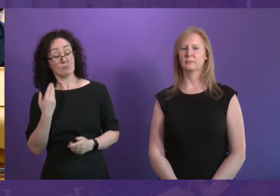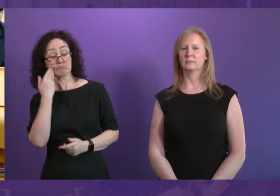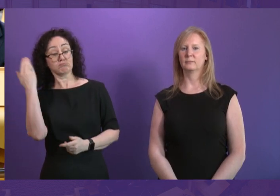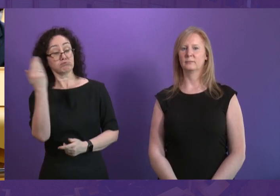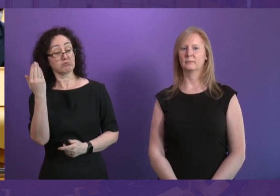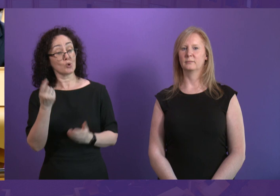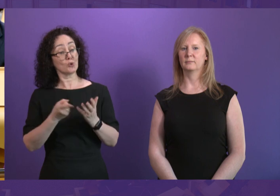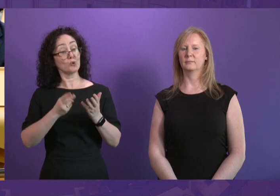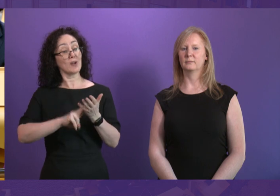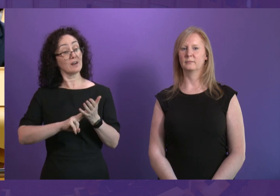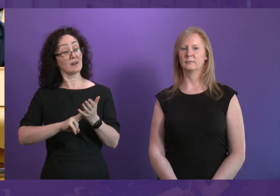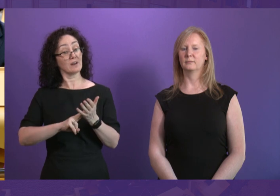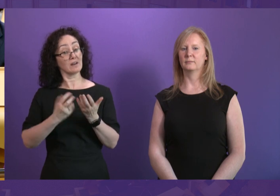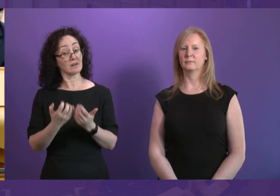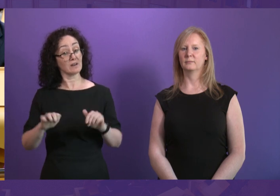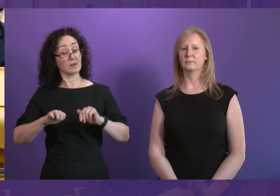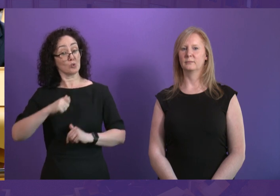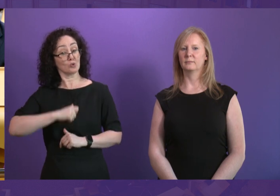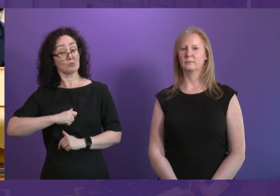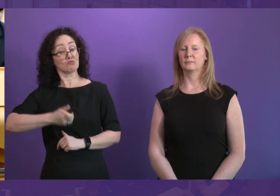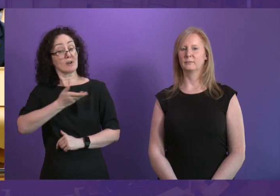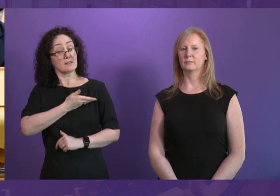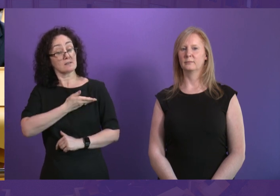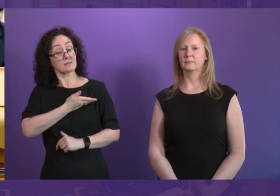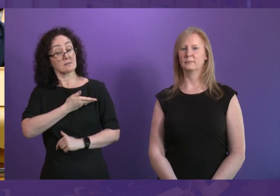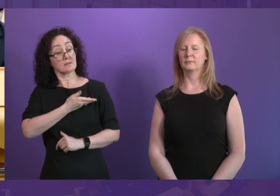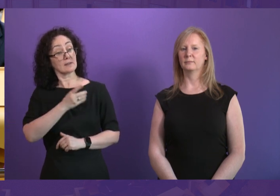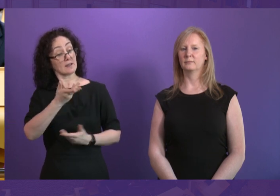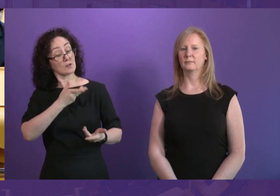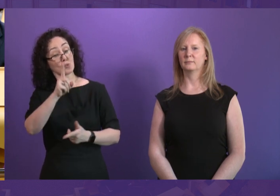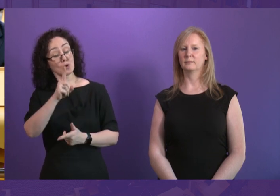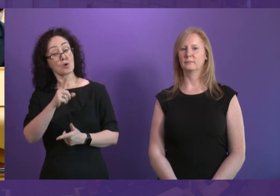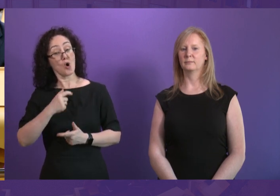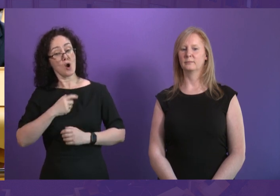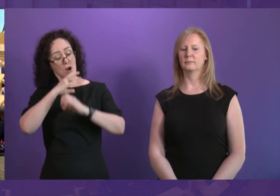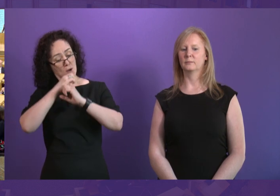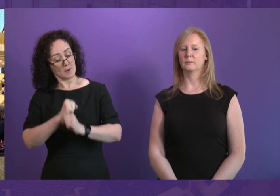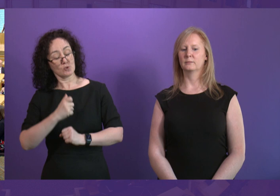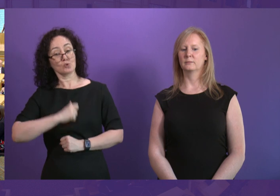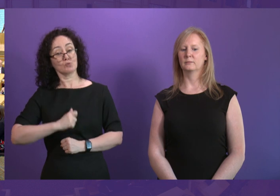for human rights to discuss Scotland’s commitment to gender equality and human rights.